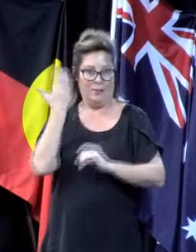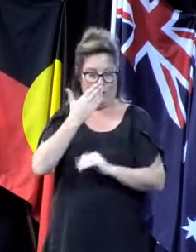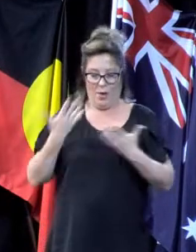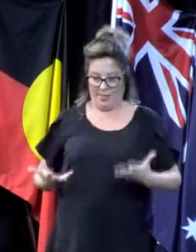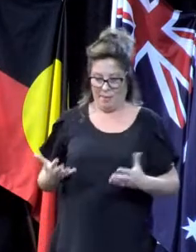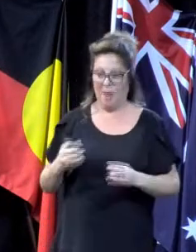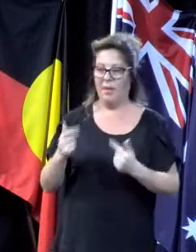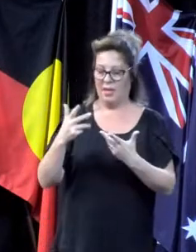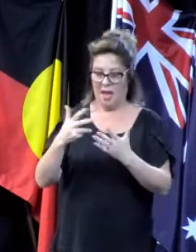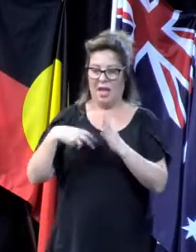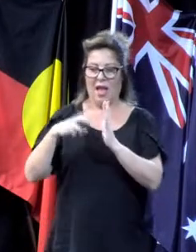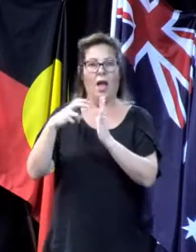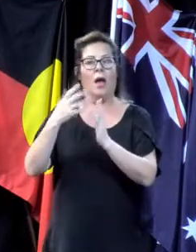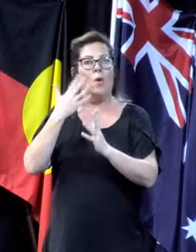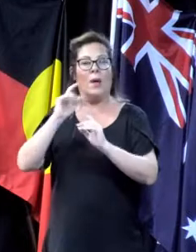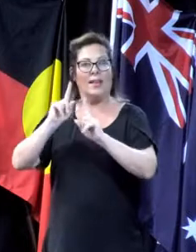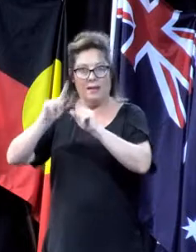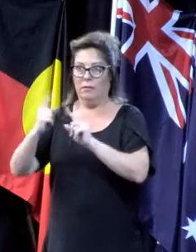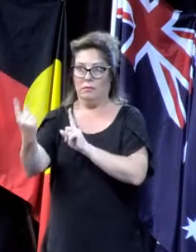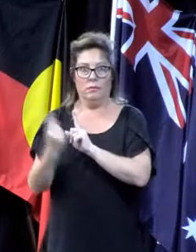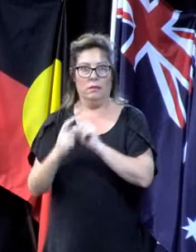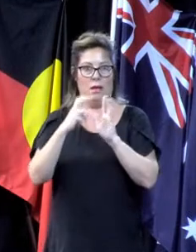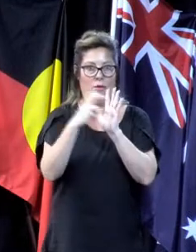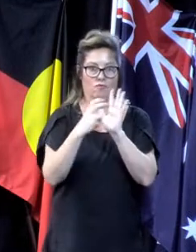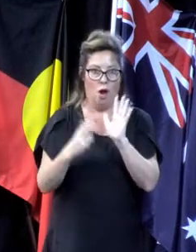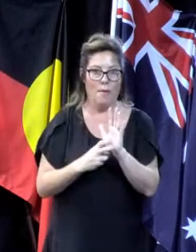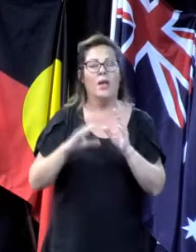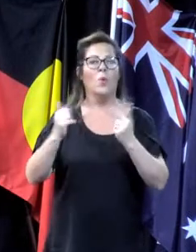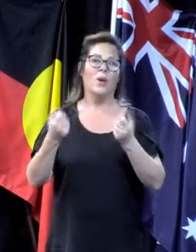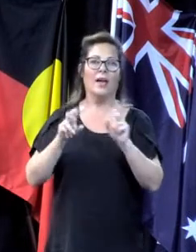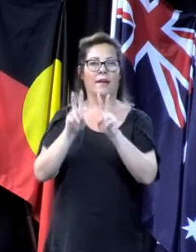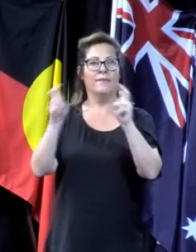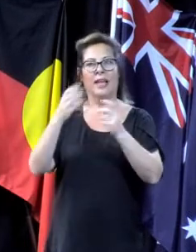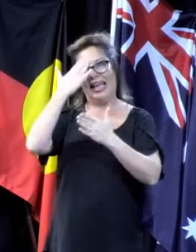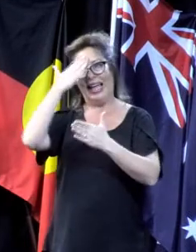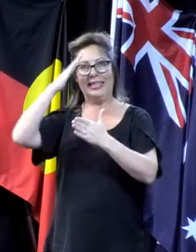And, prior, we have experience days where we get to know the students and the families.